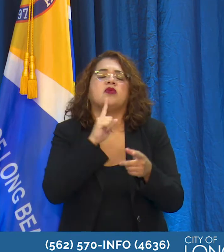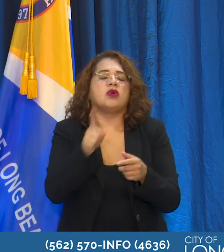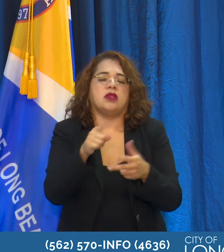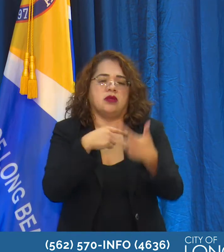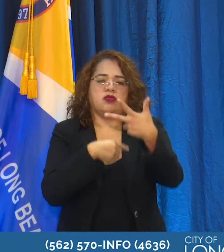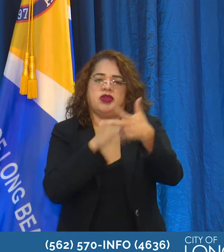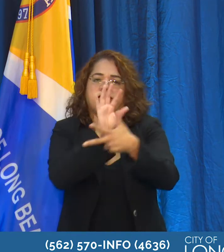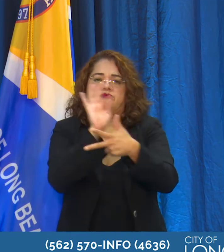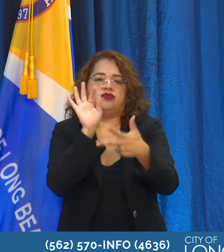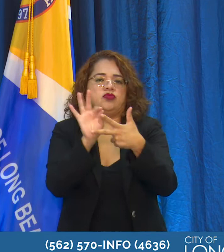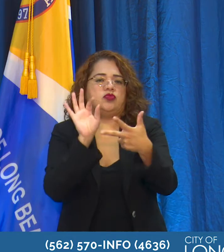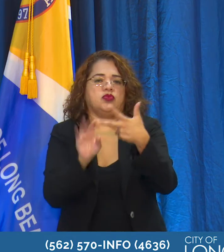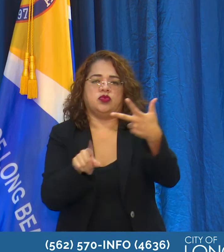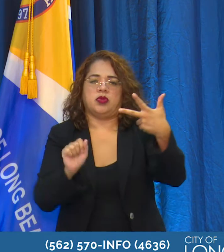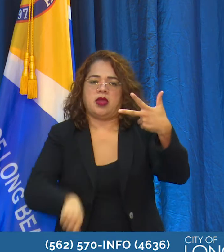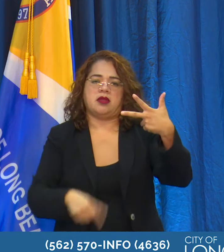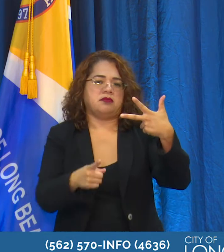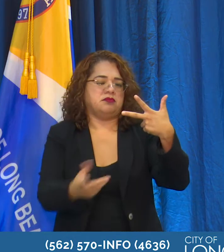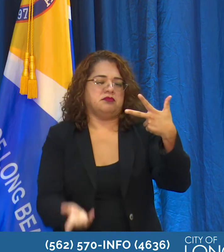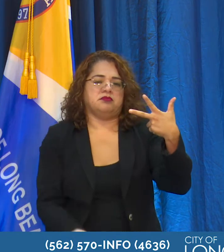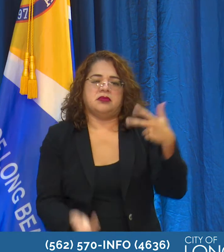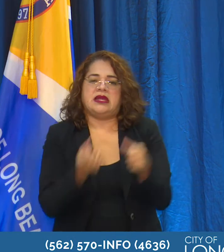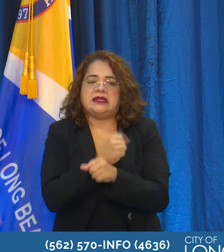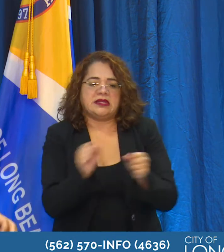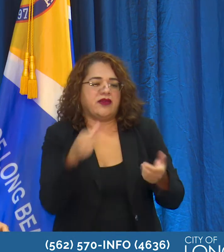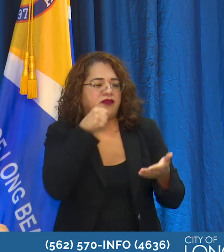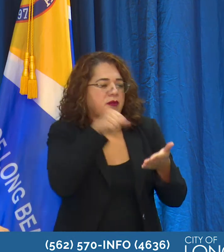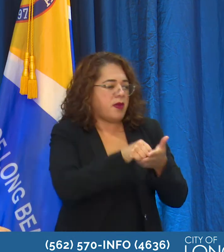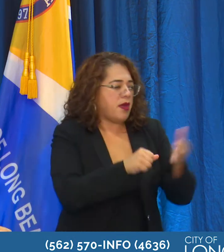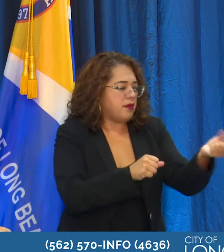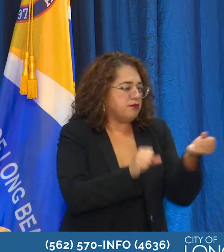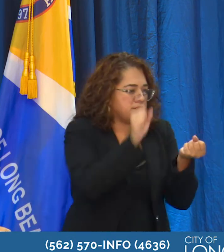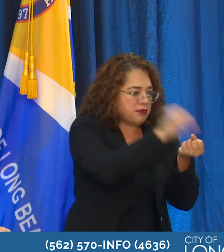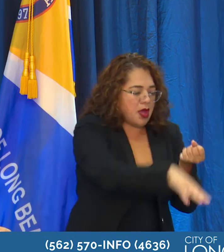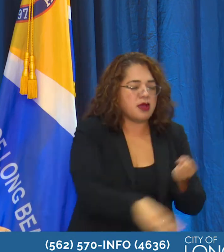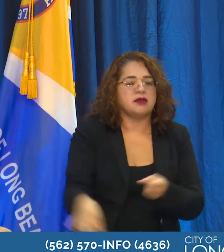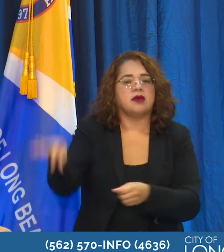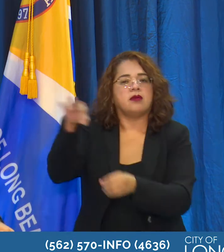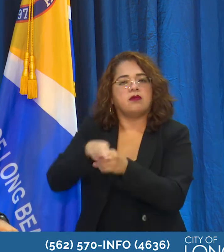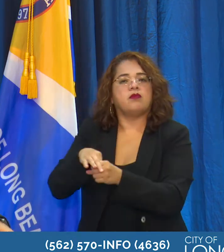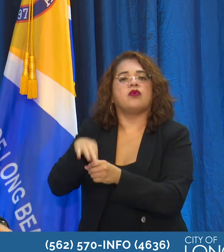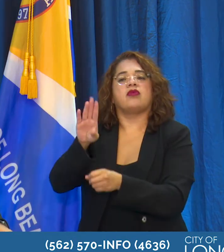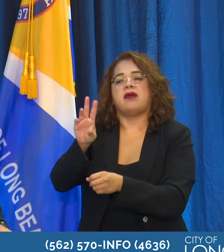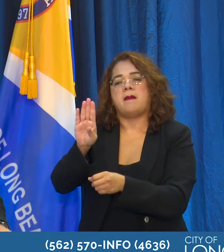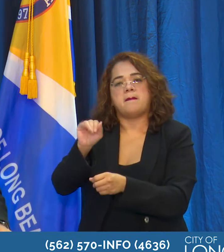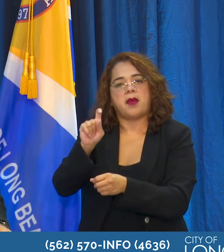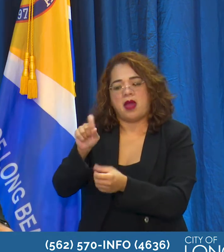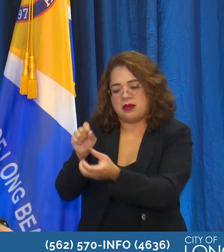And we're working on another option which is we're create, we're trying to create a